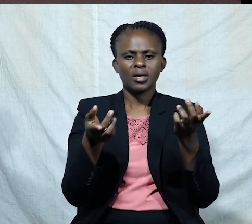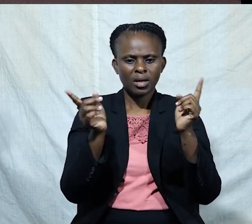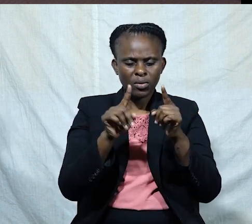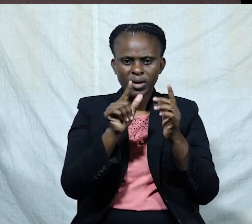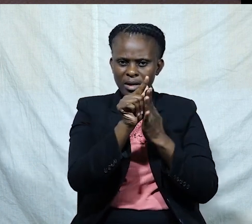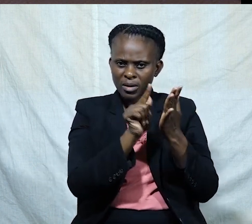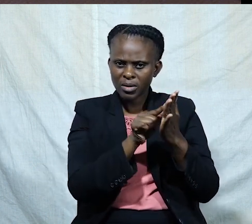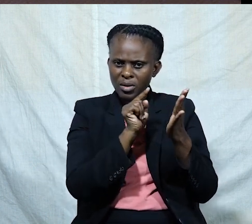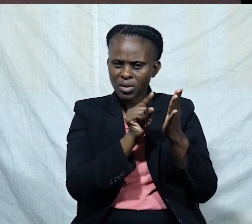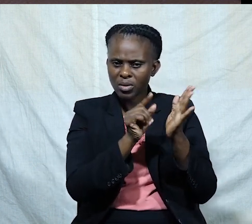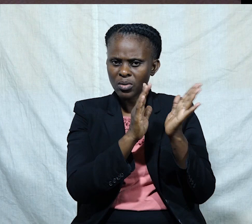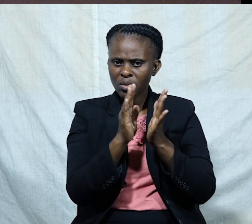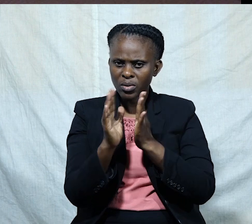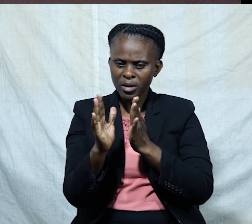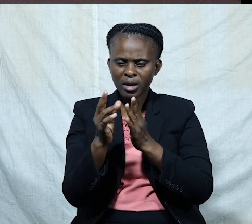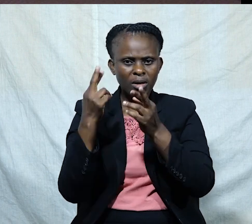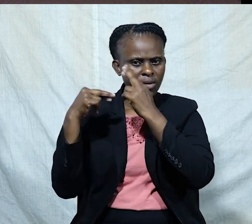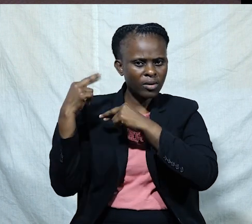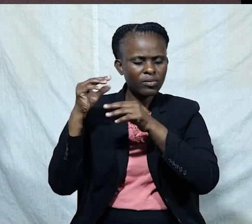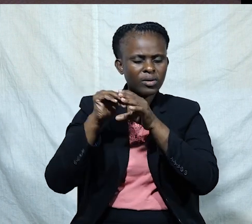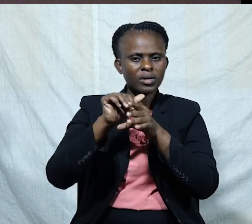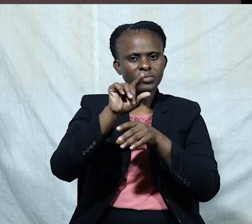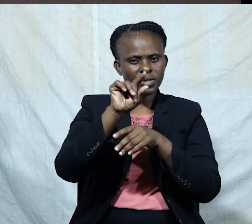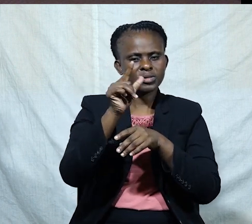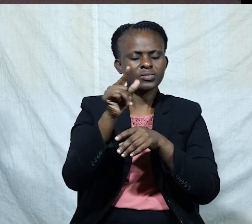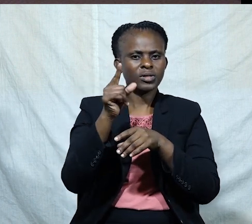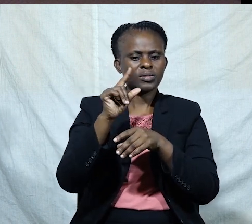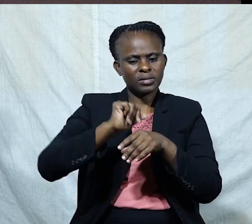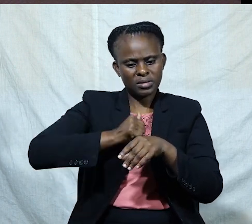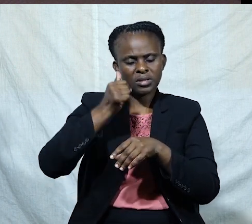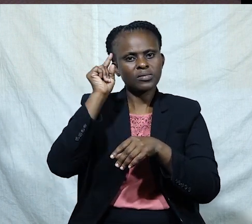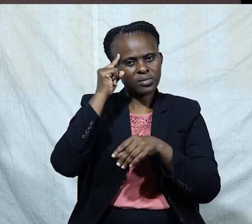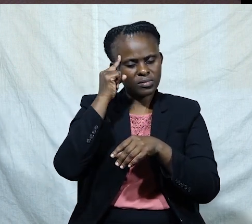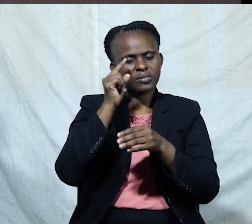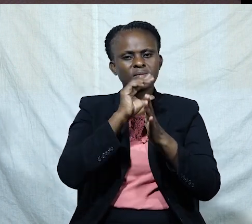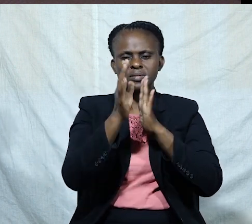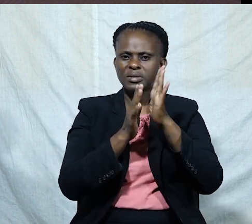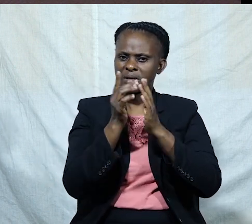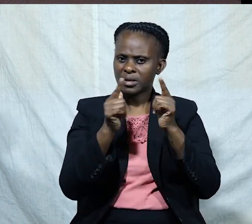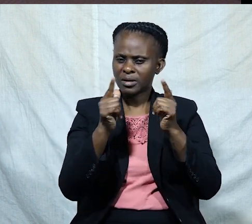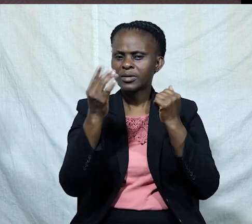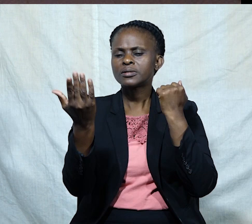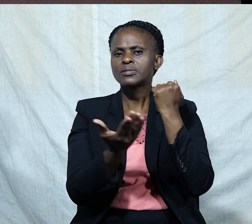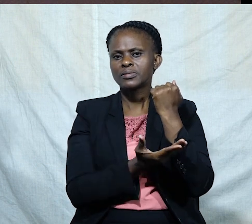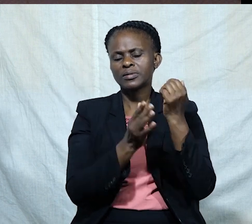when the Standing Orders were being reviewed in 2021, it was thought that sign language be introduced